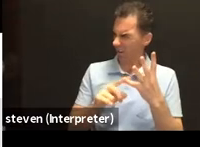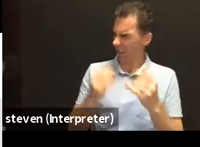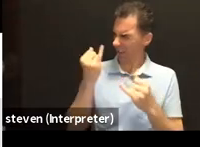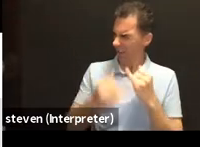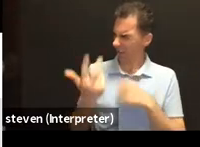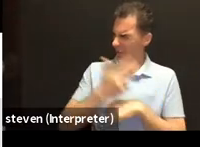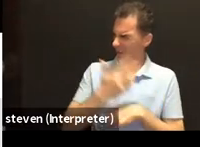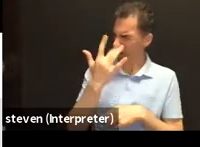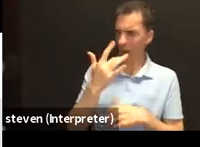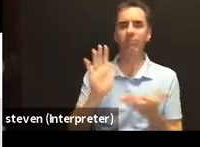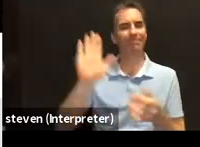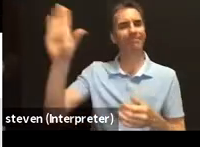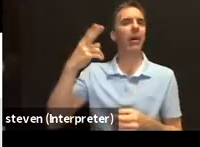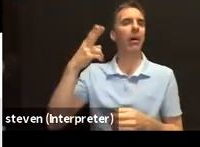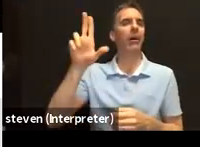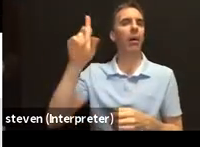maria.rodriguez: Essentially, those are considered to be the coldest night.